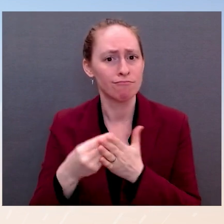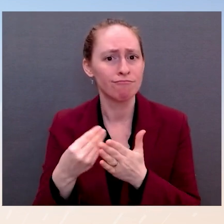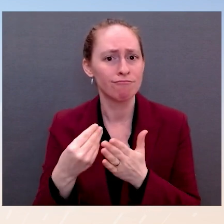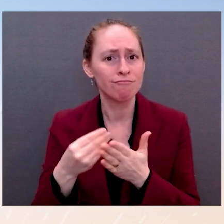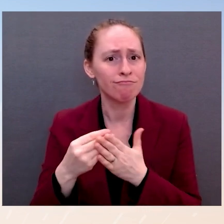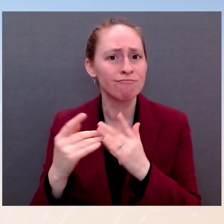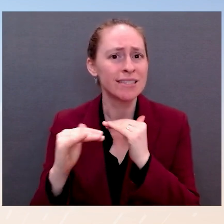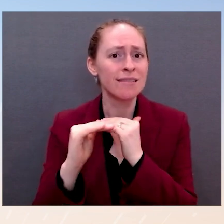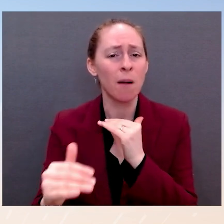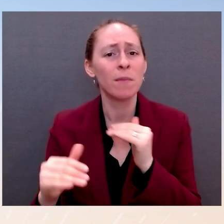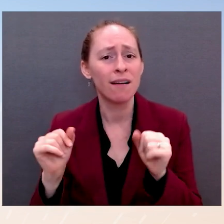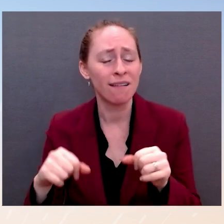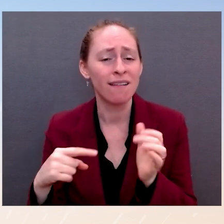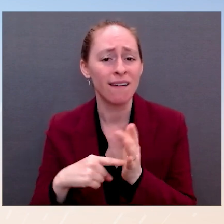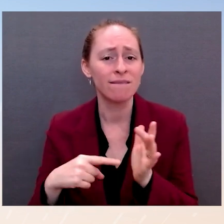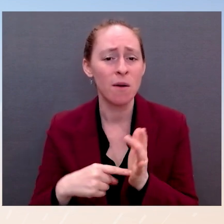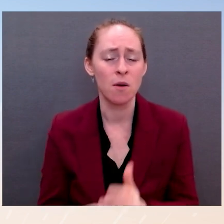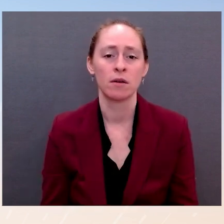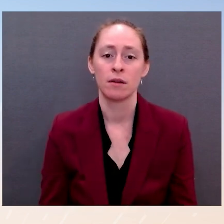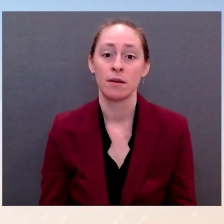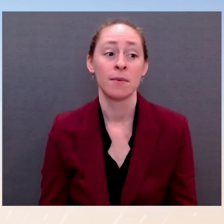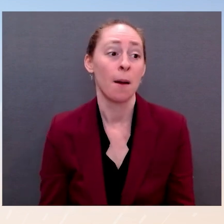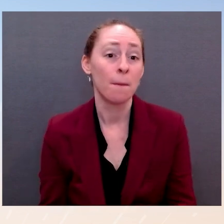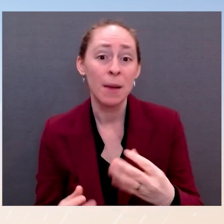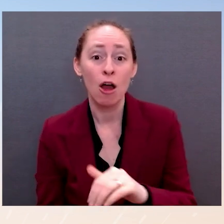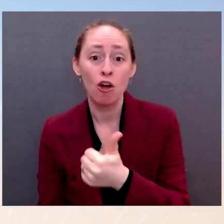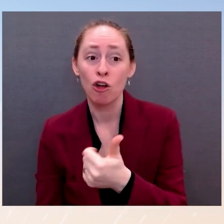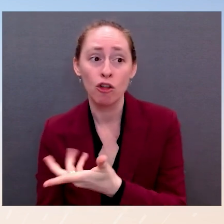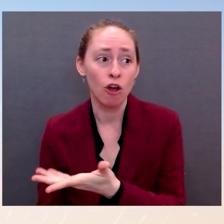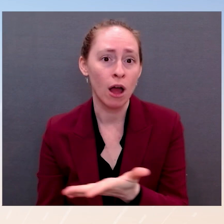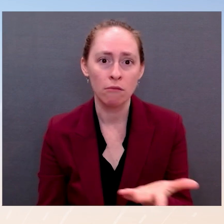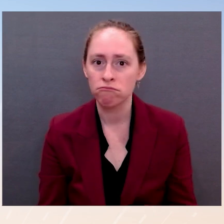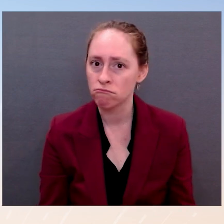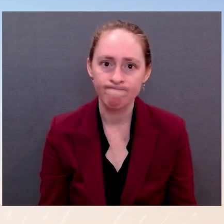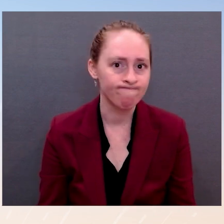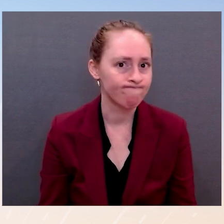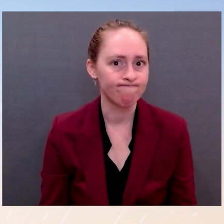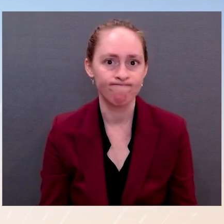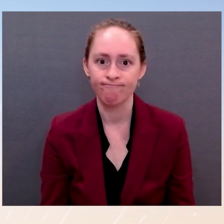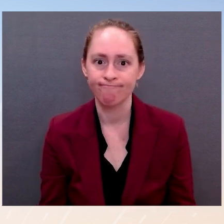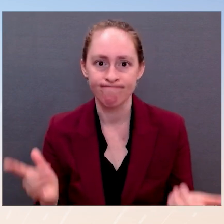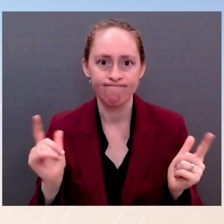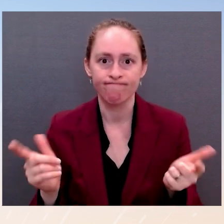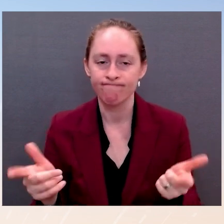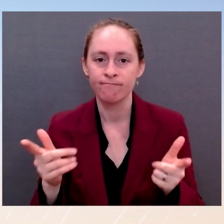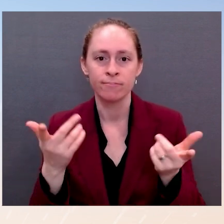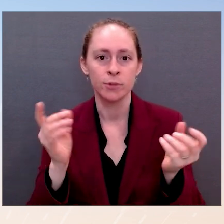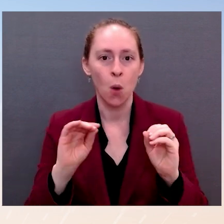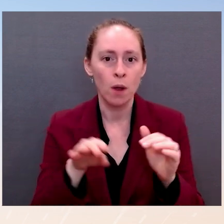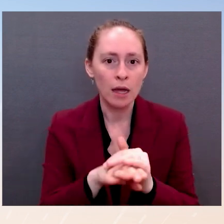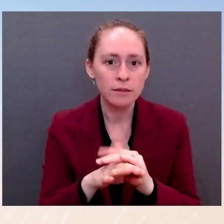Unfortunately for too many people of color, especially in the African-American community, there is an access to the care that we need